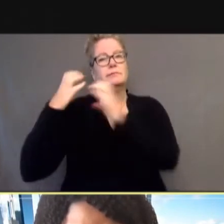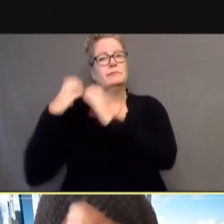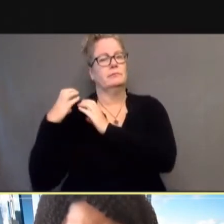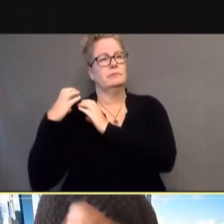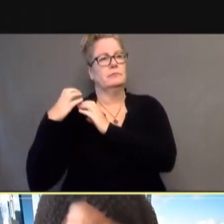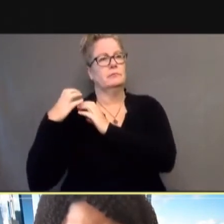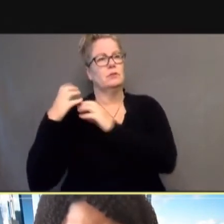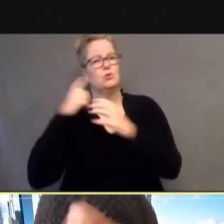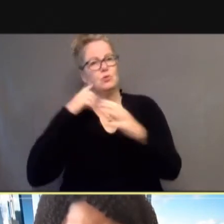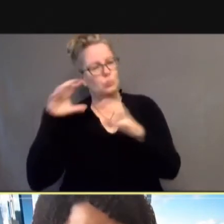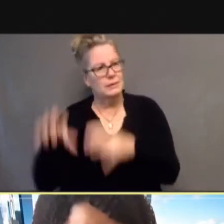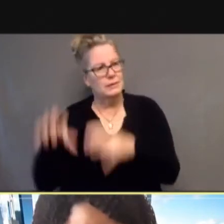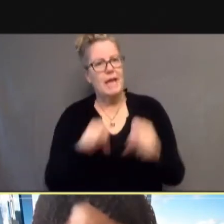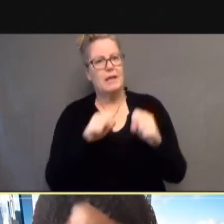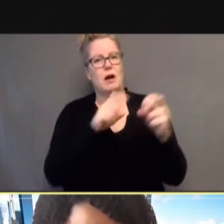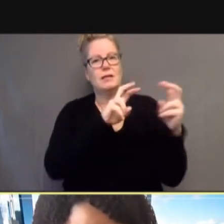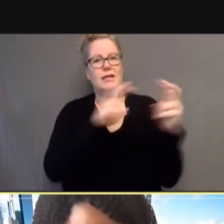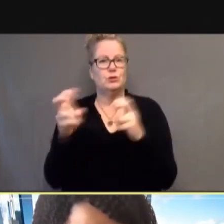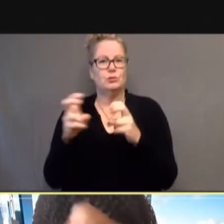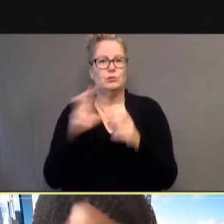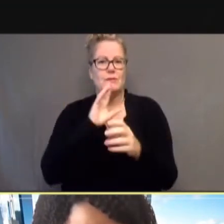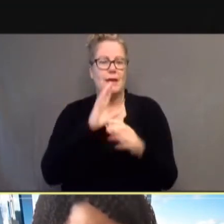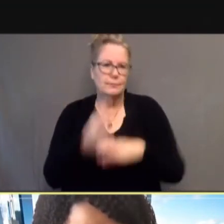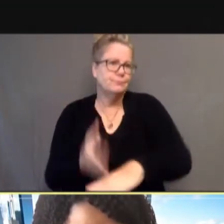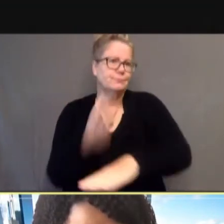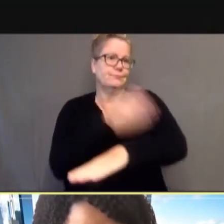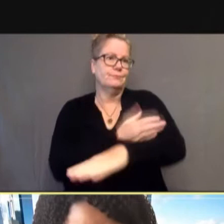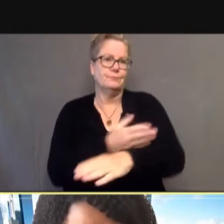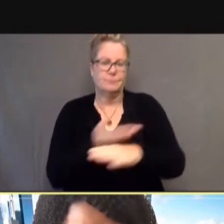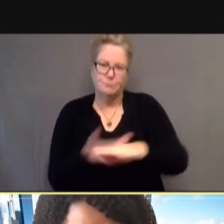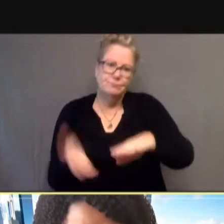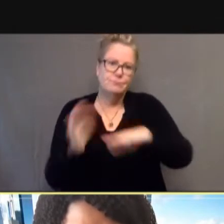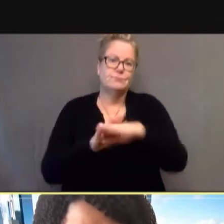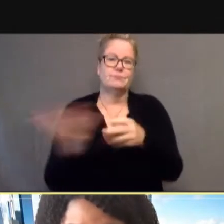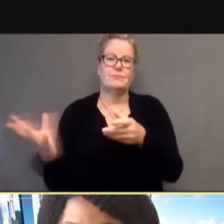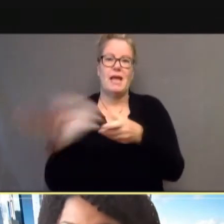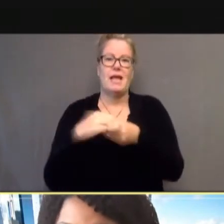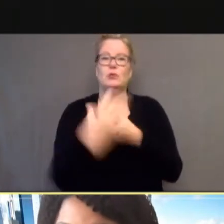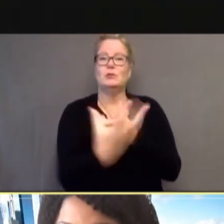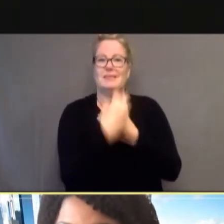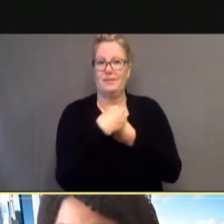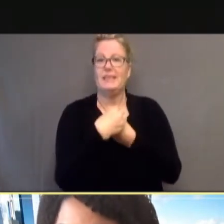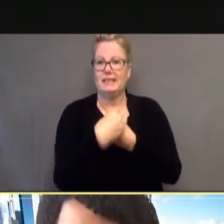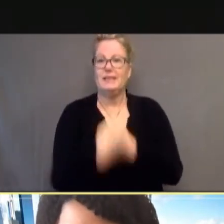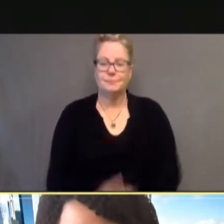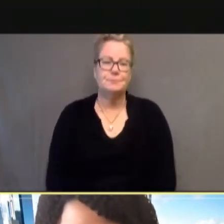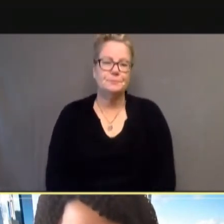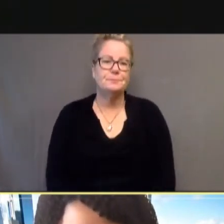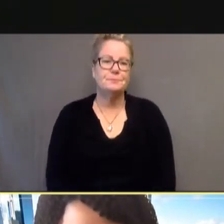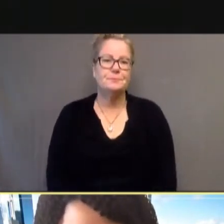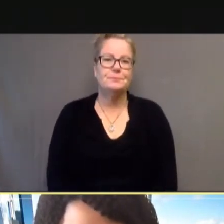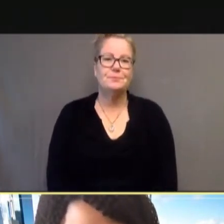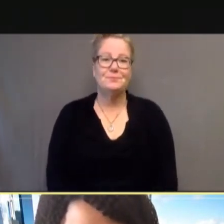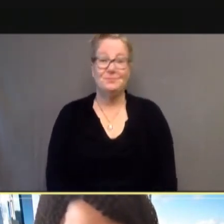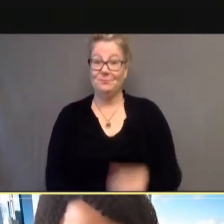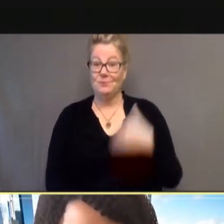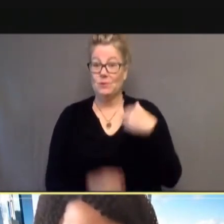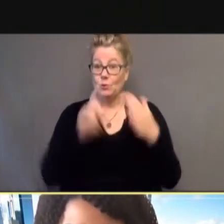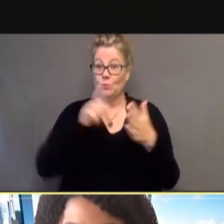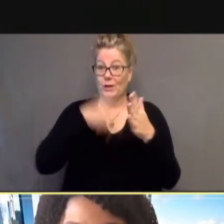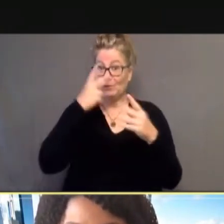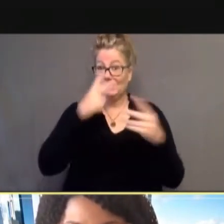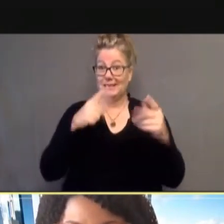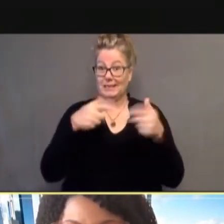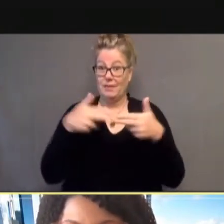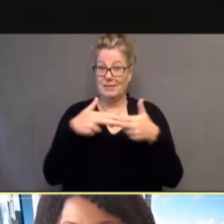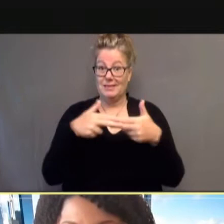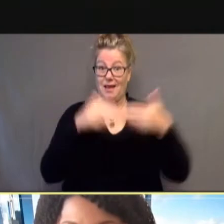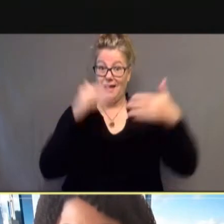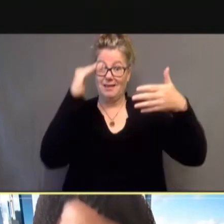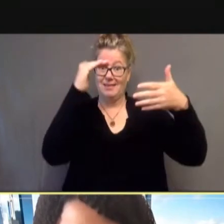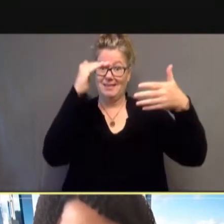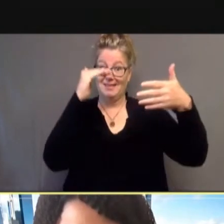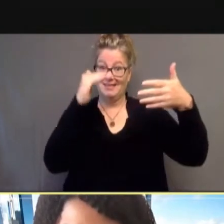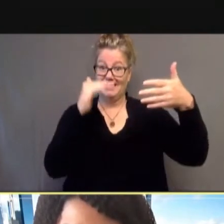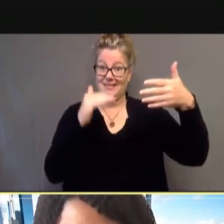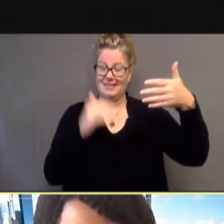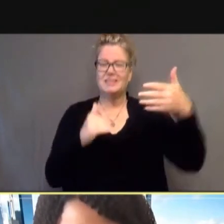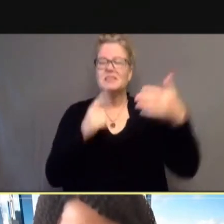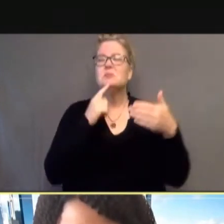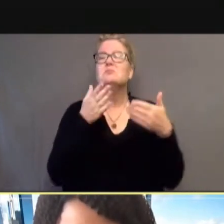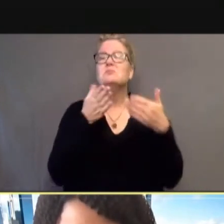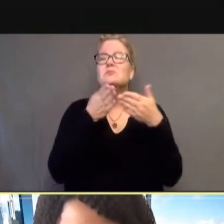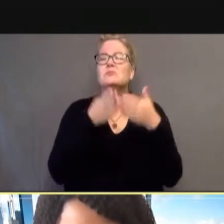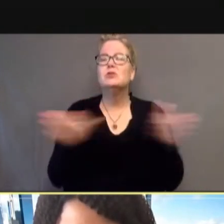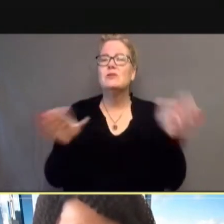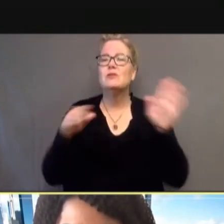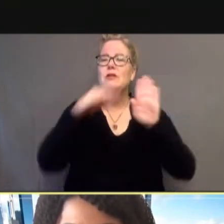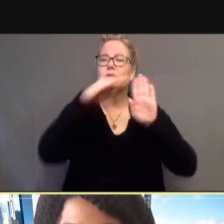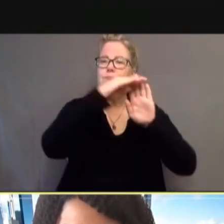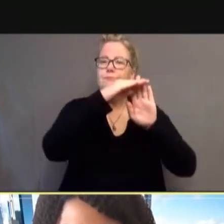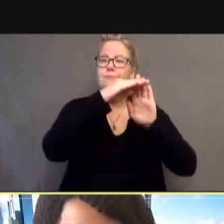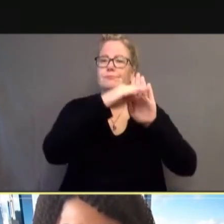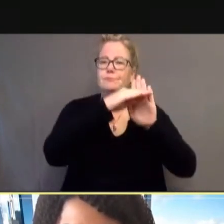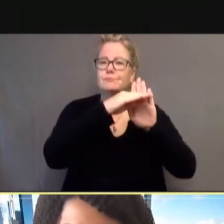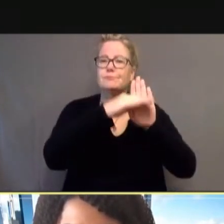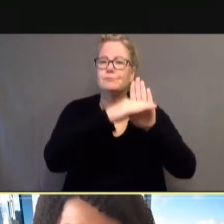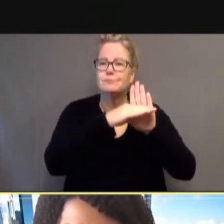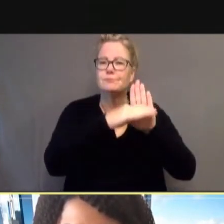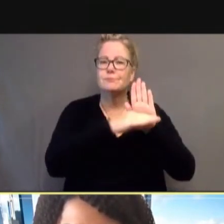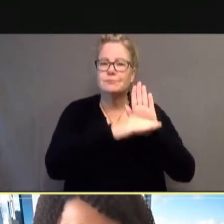inclusivity. So what you'll see on this slide is a general outline of the career path of